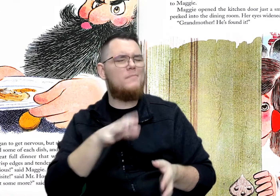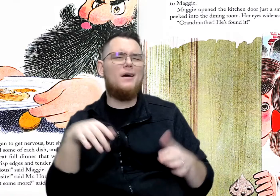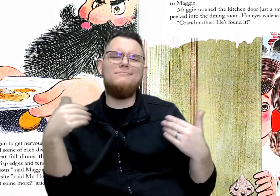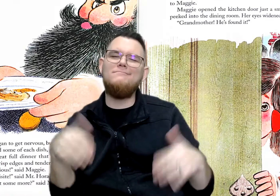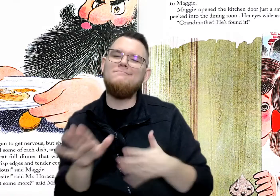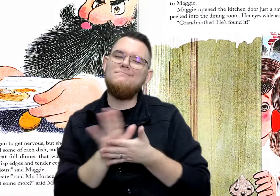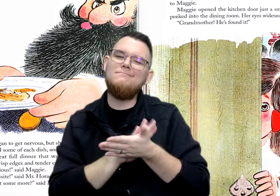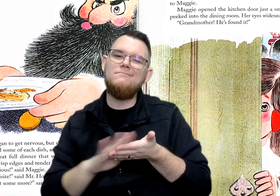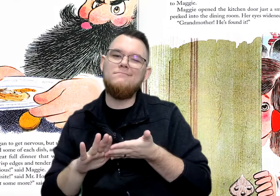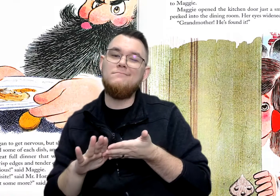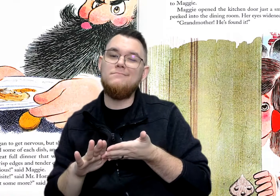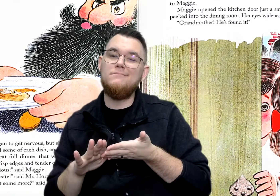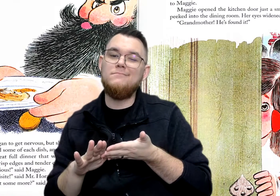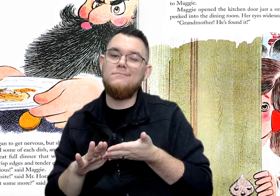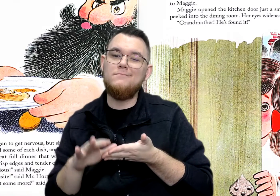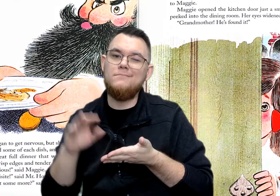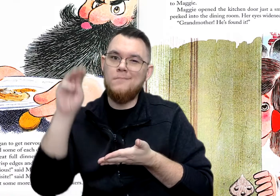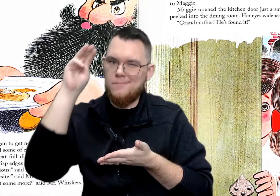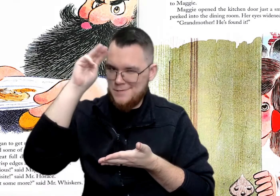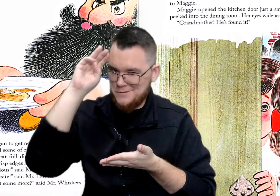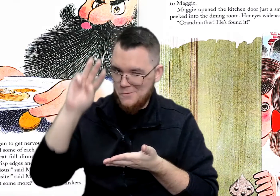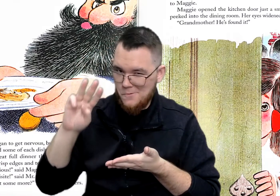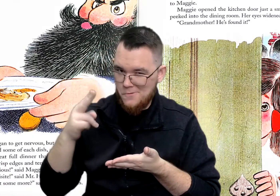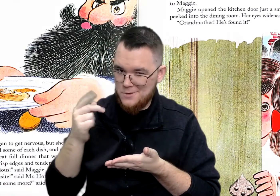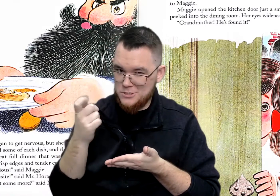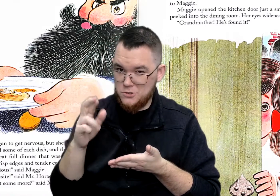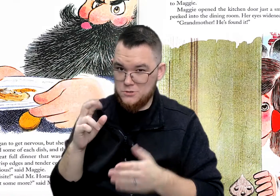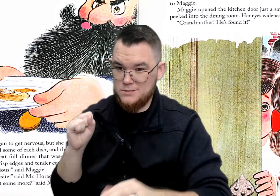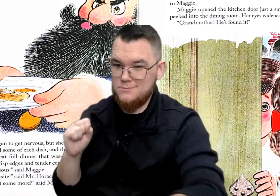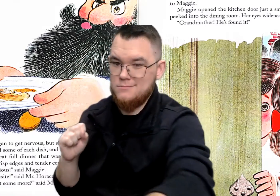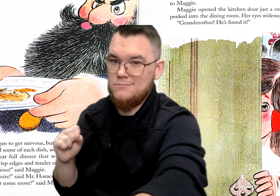“How about another piece?” said Mr. Whiskers.